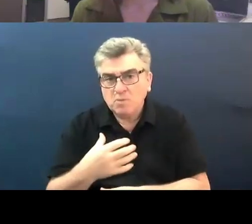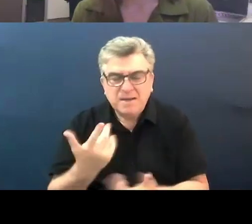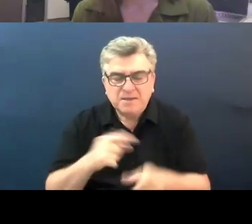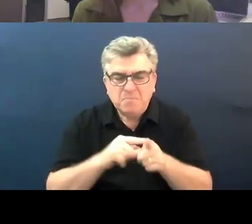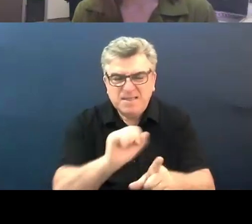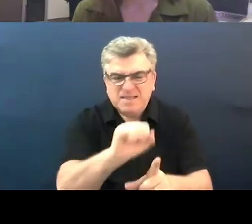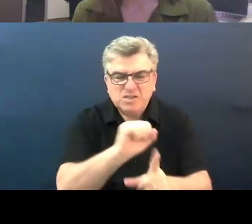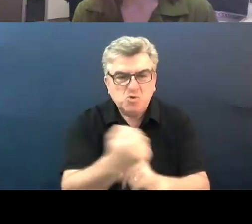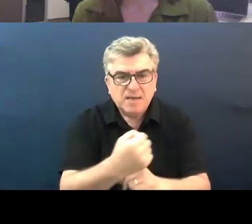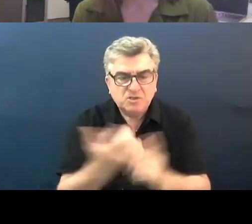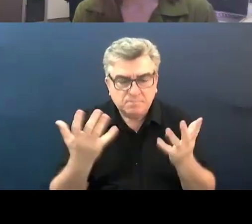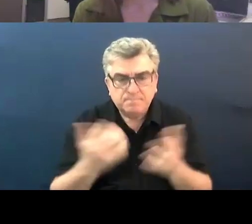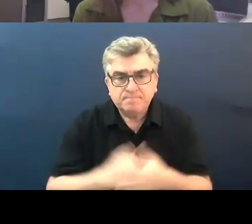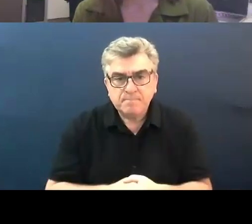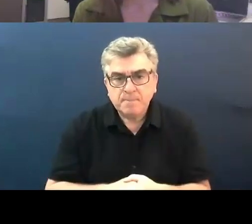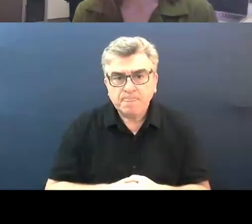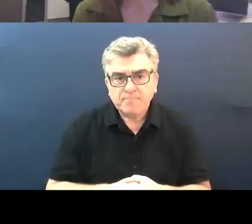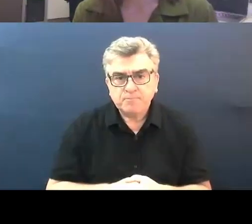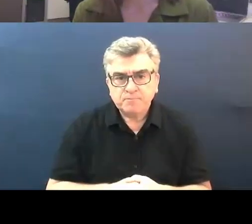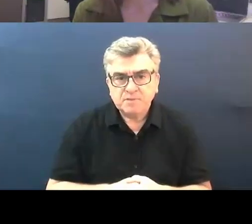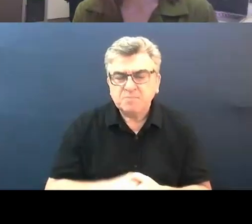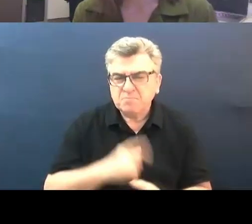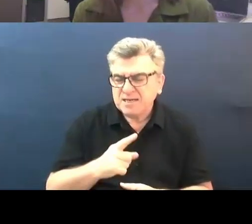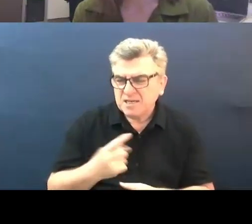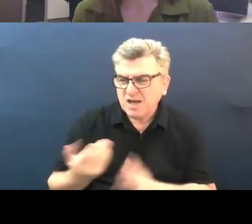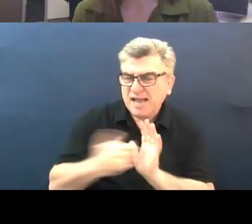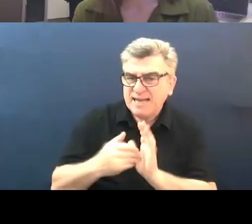that's the first way. But I also say the GP because it's important if people are